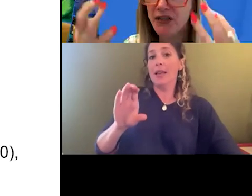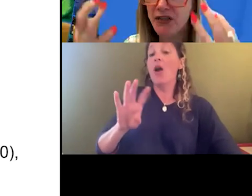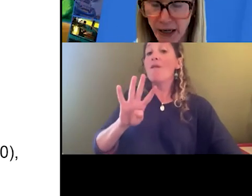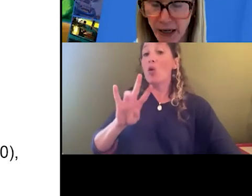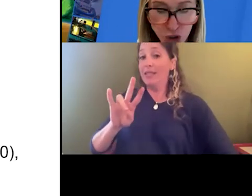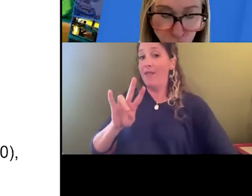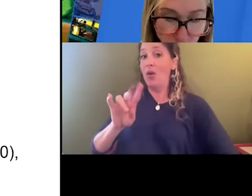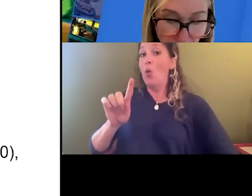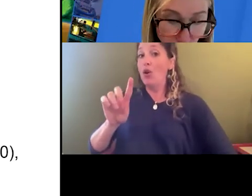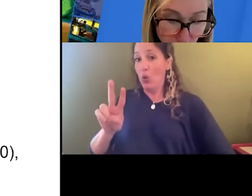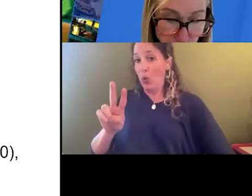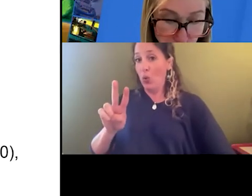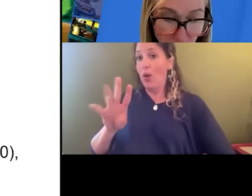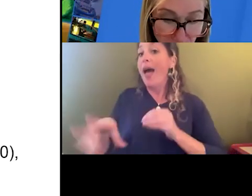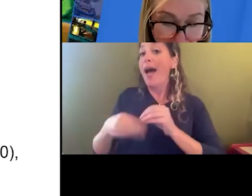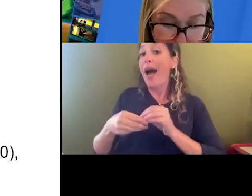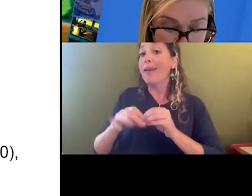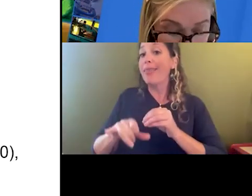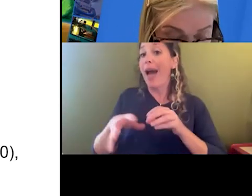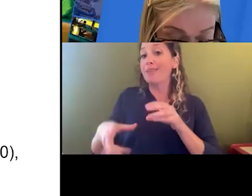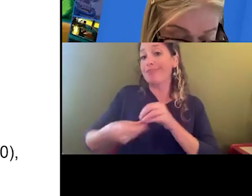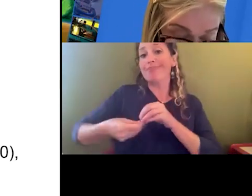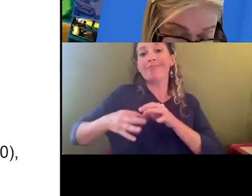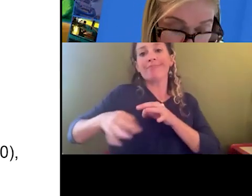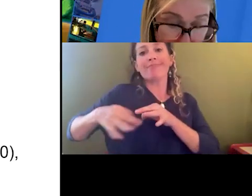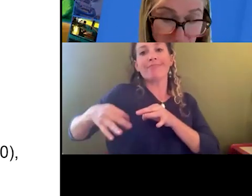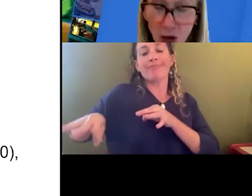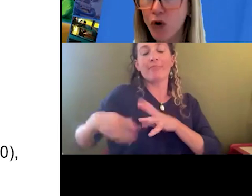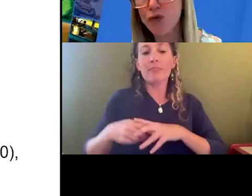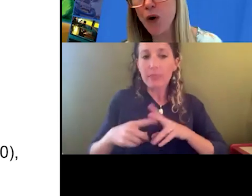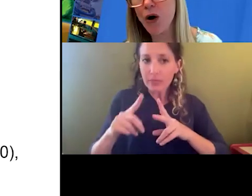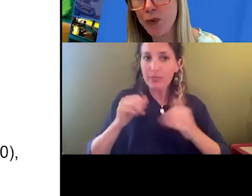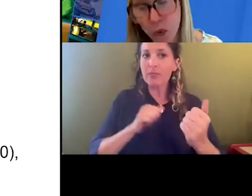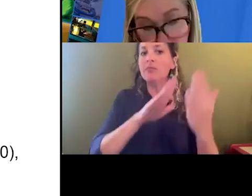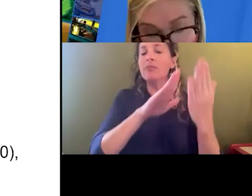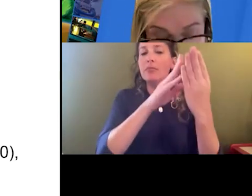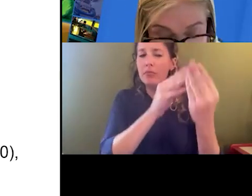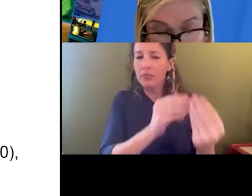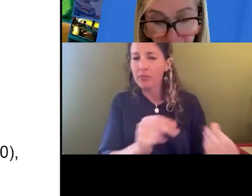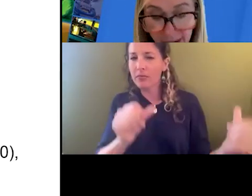that additional language that addresses the overall requirements and